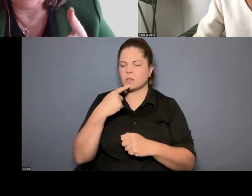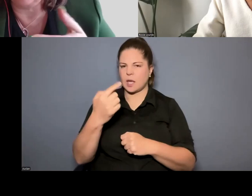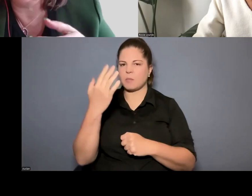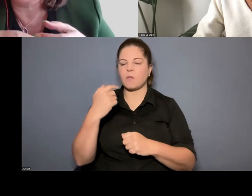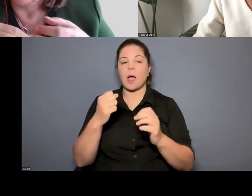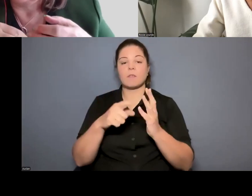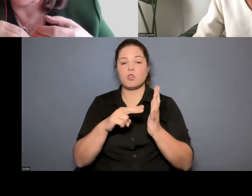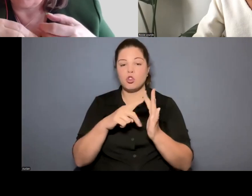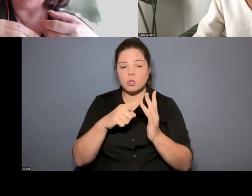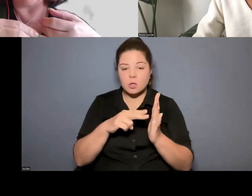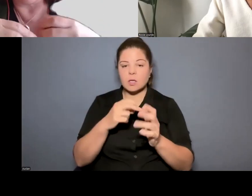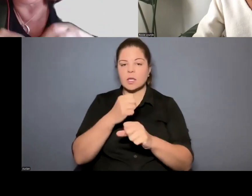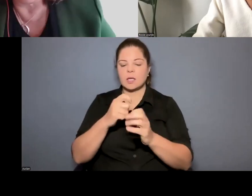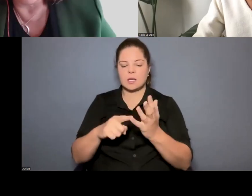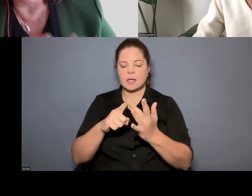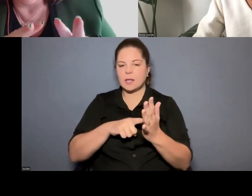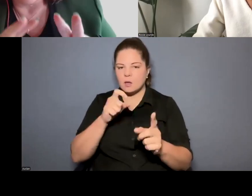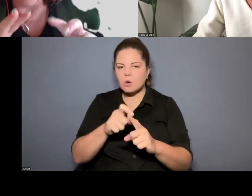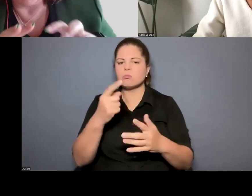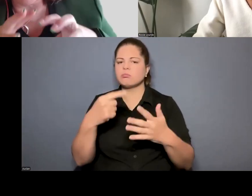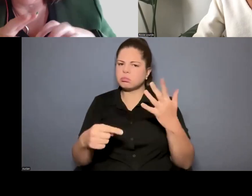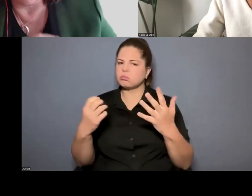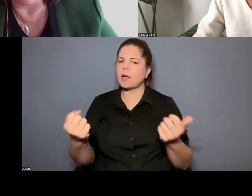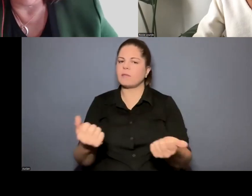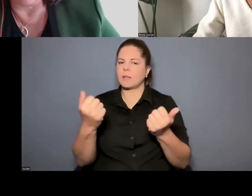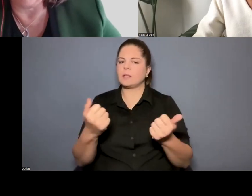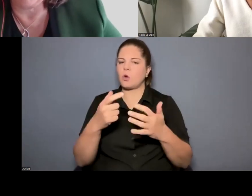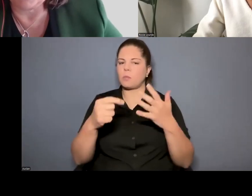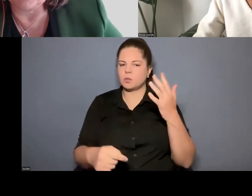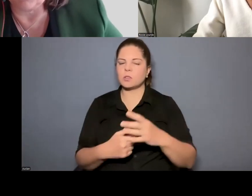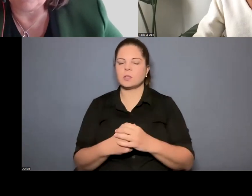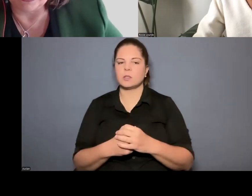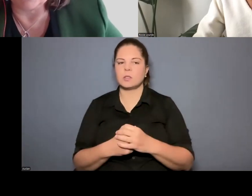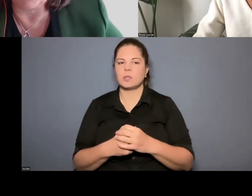guilds. There are actually, and we are trying to make sure on the Creative Workplaces website,